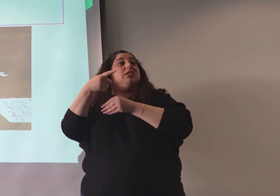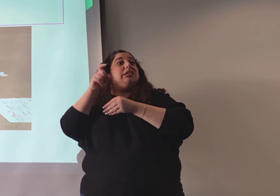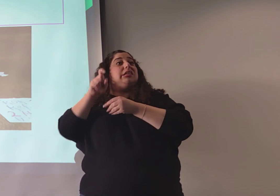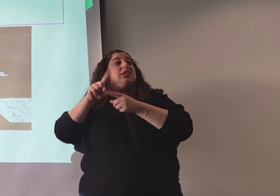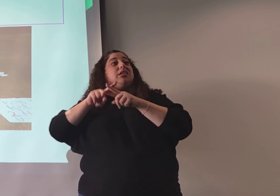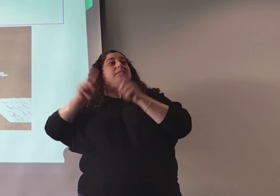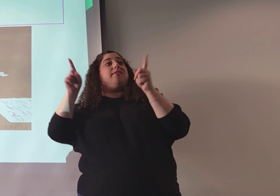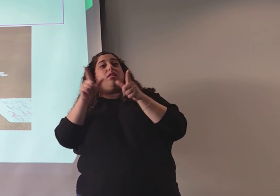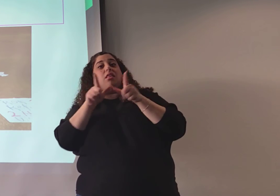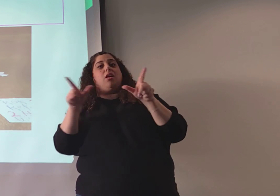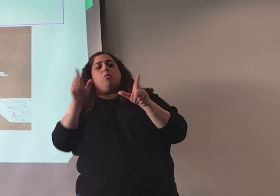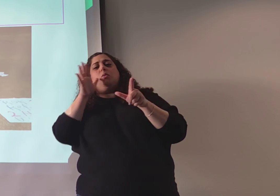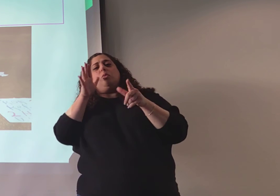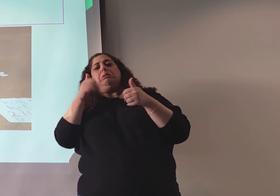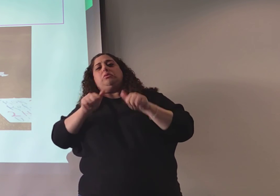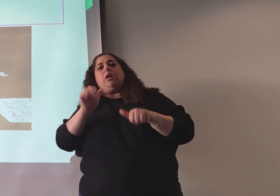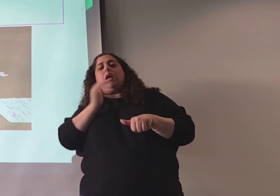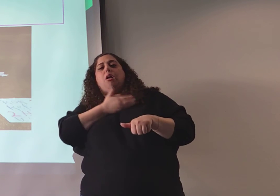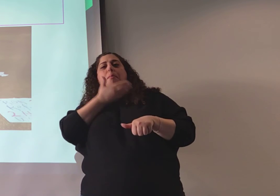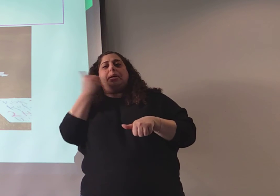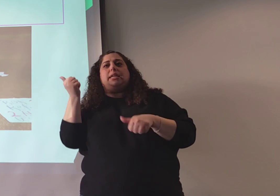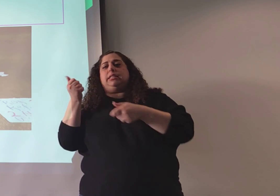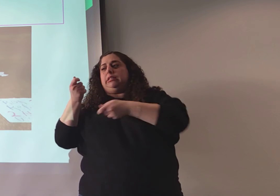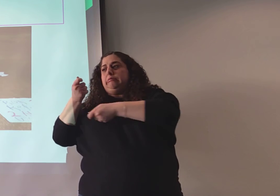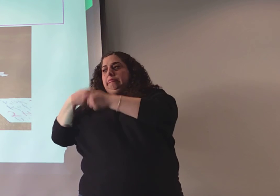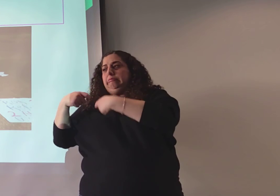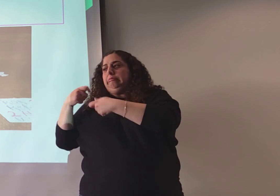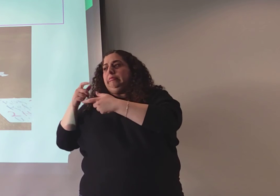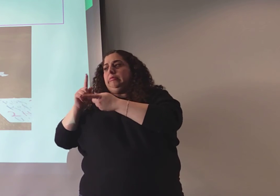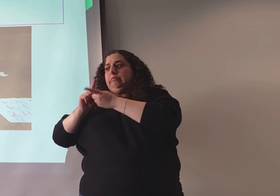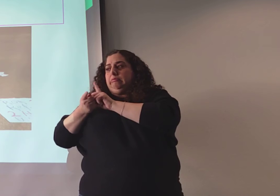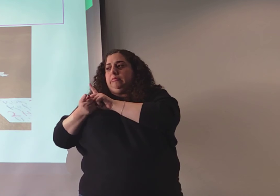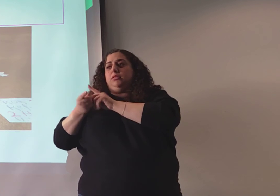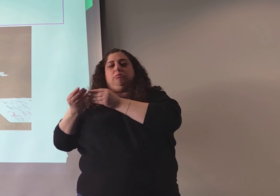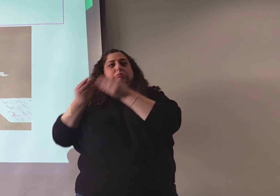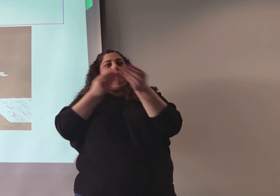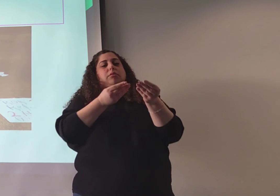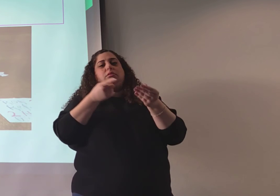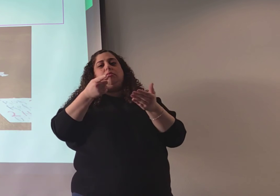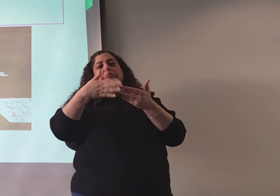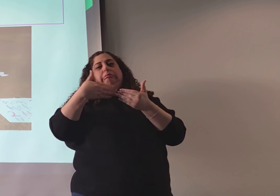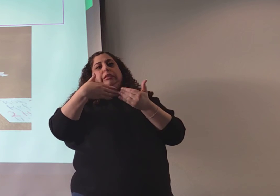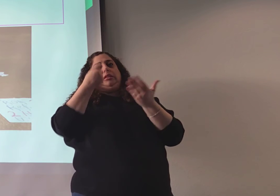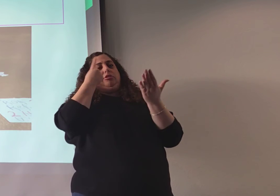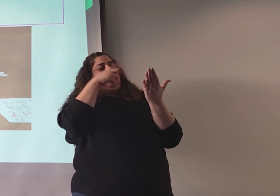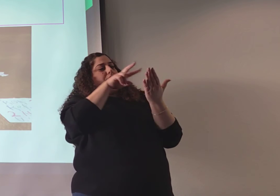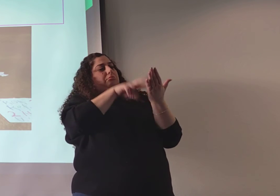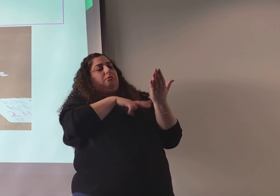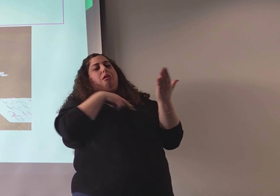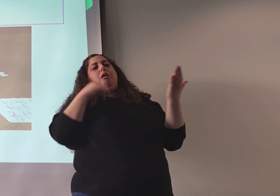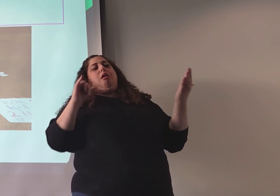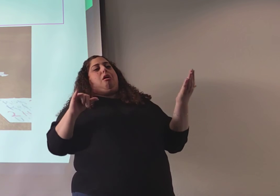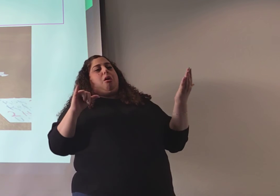And then you can talk through some of these questions and she can possibly help with a reasonable accommodation letter.